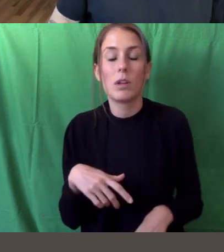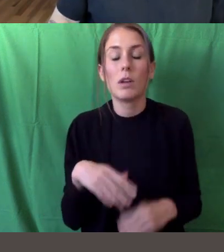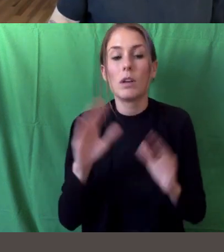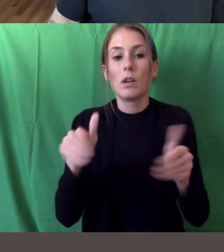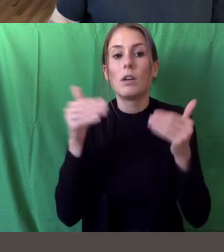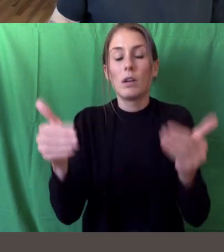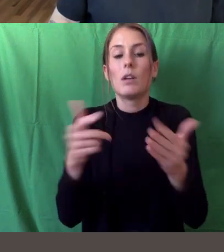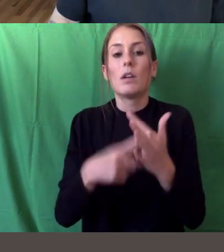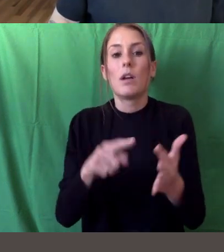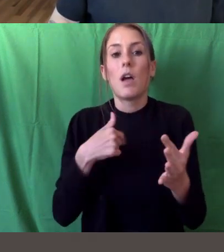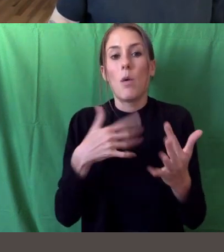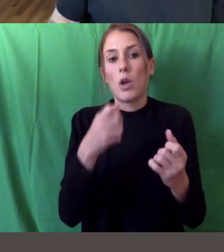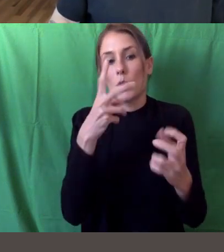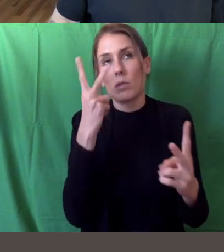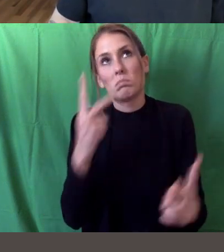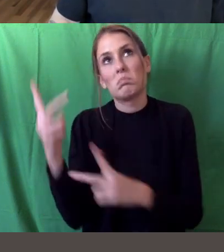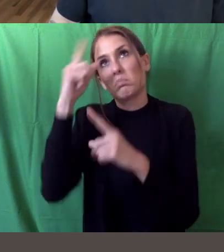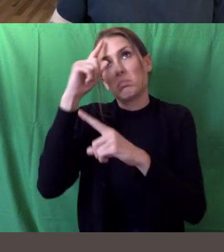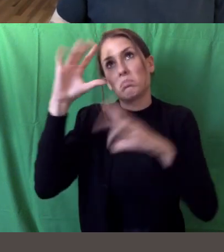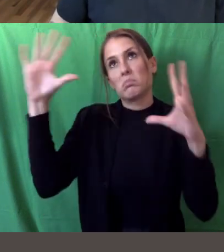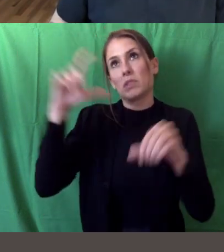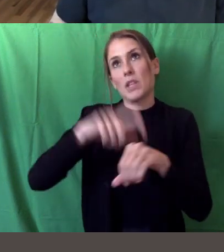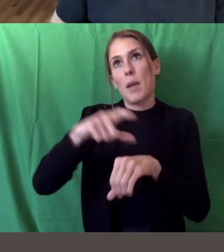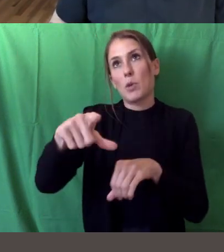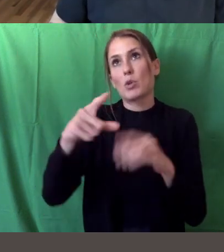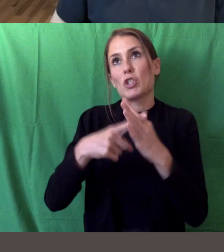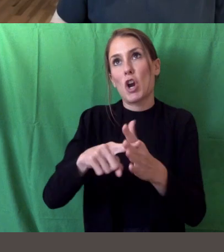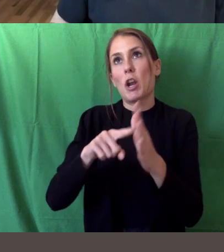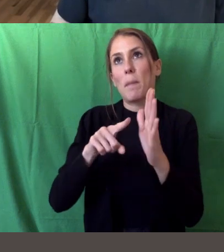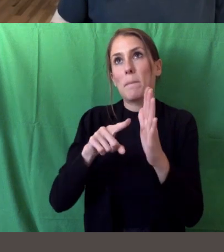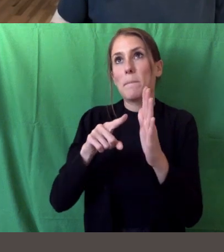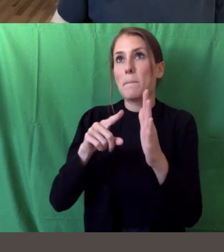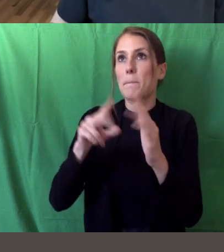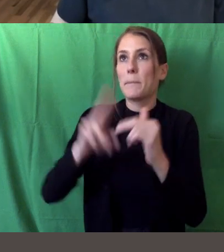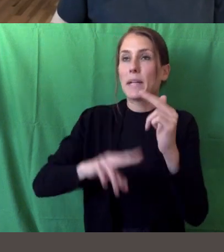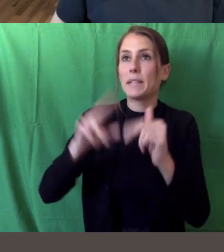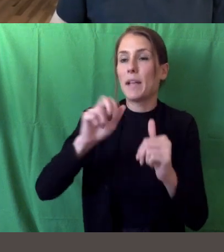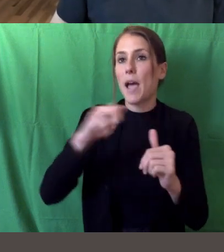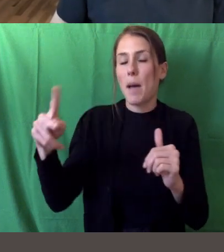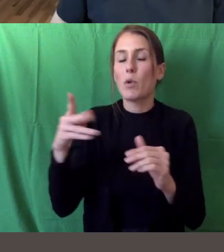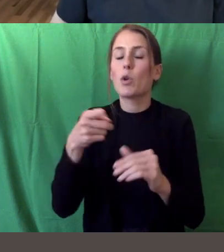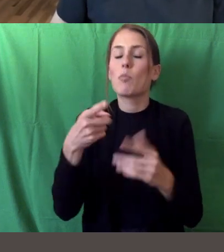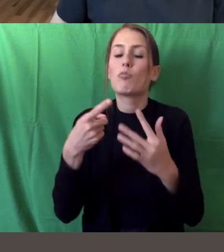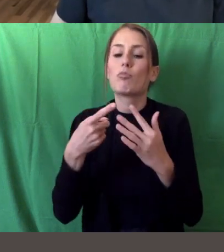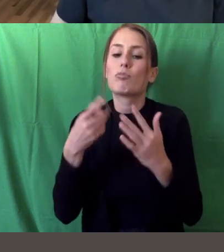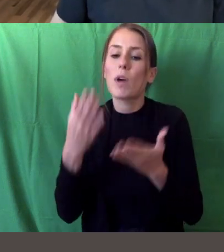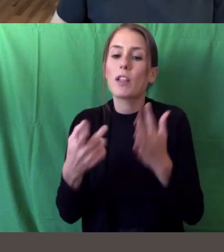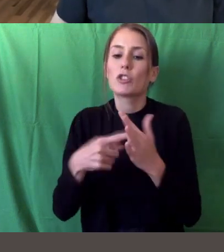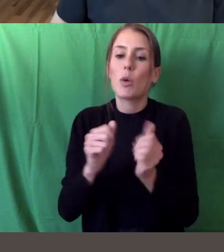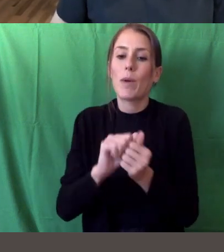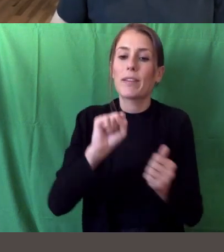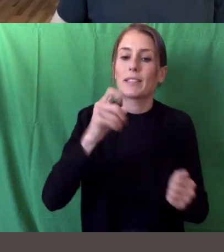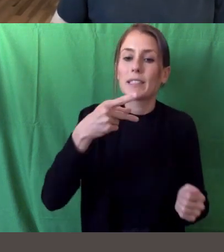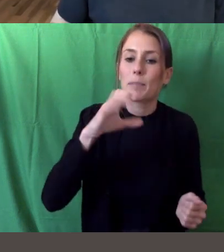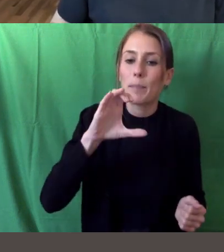I want to ask you to recall a time where you started building an app. You probably went through some form of spec-ing or ideation or